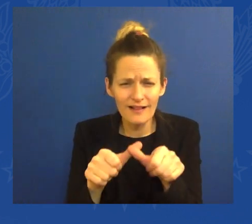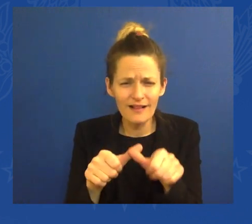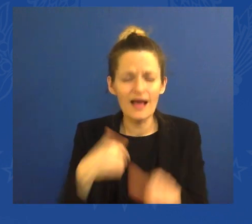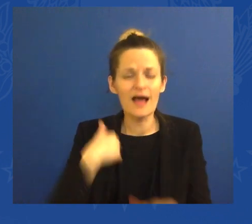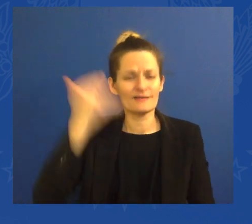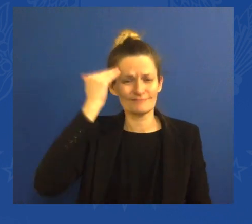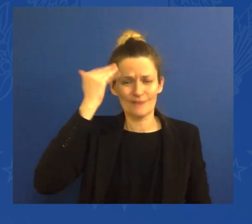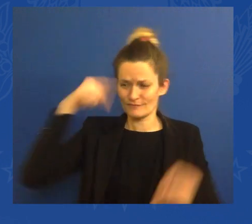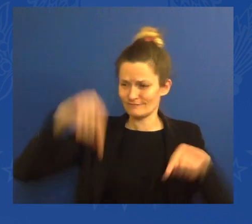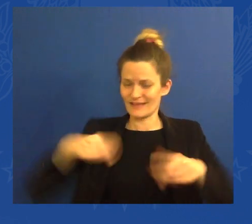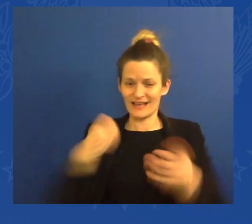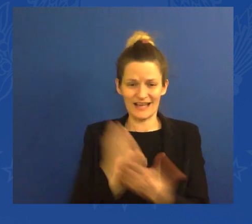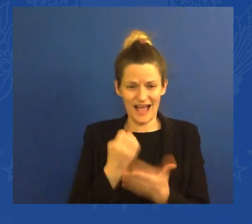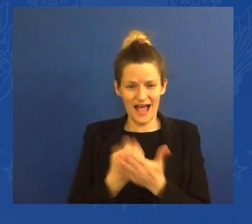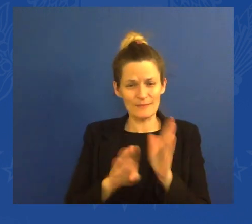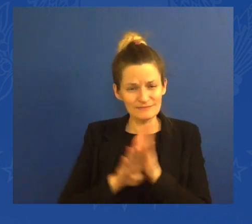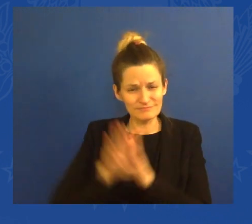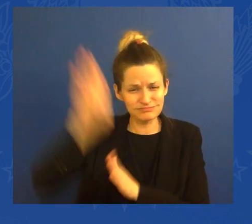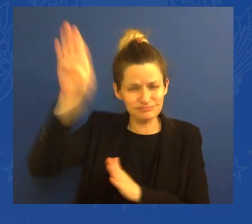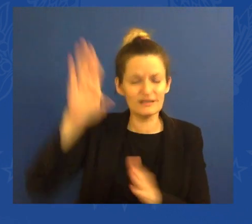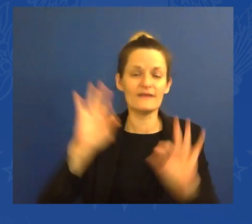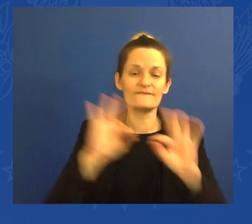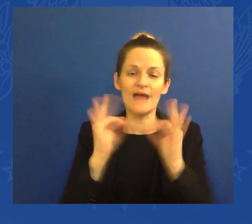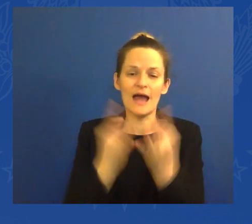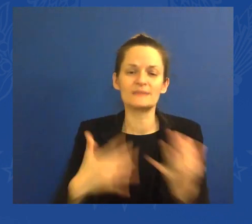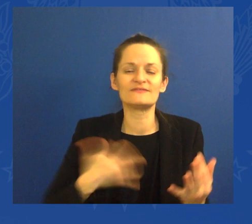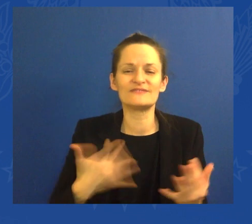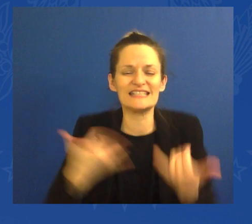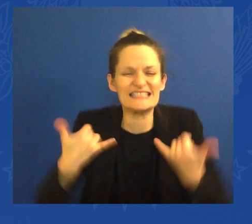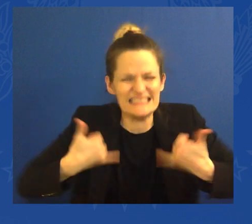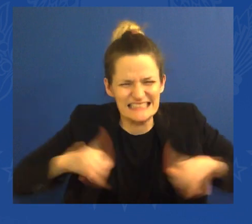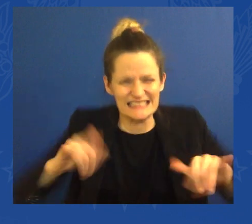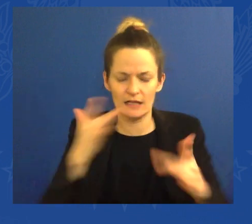I get it. Our top priority must be getting prices under control.